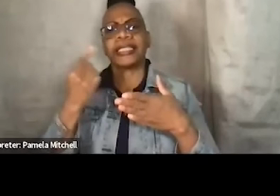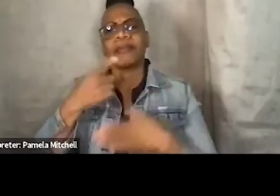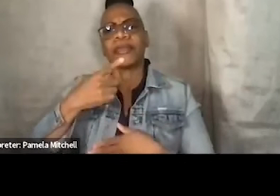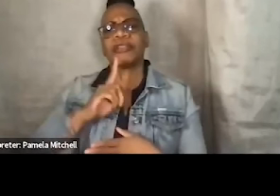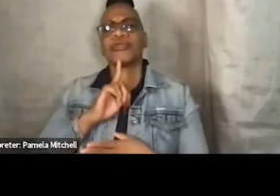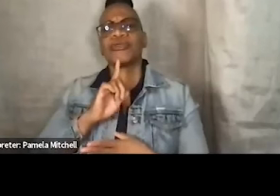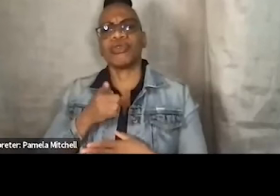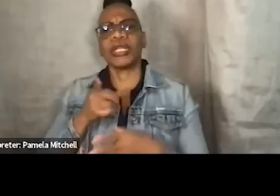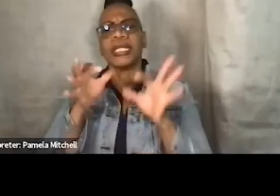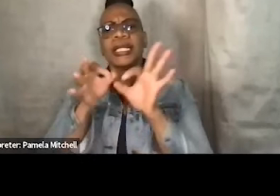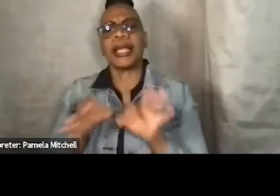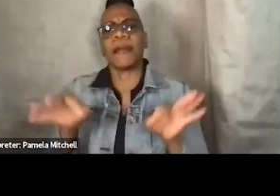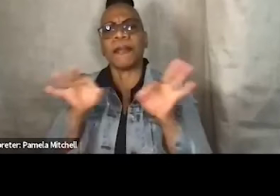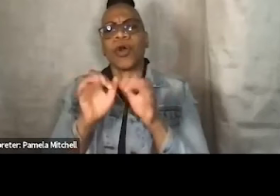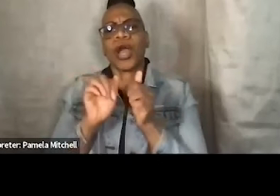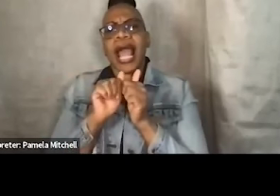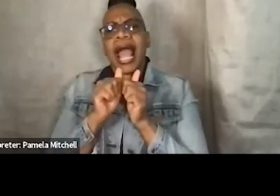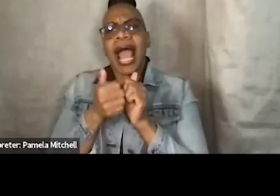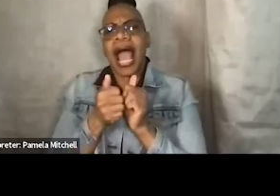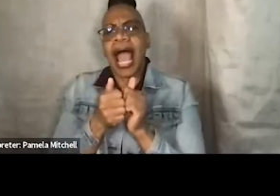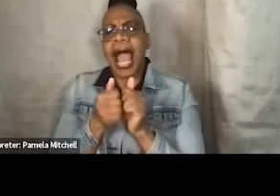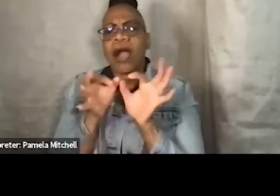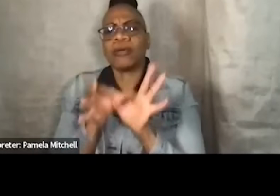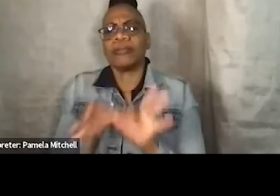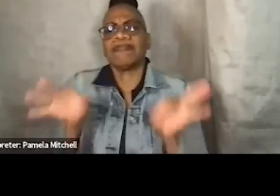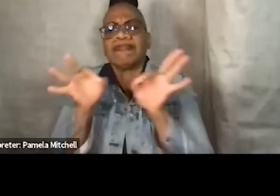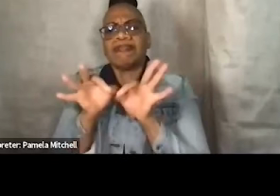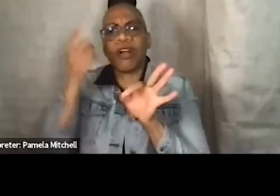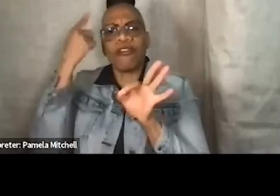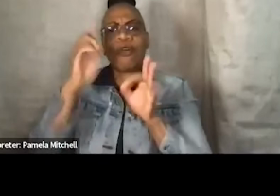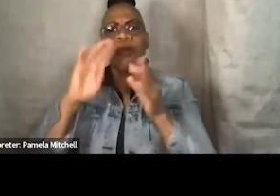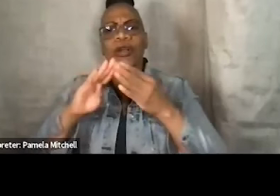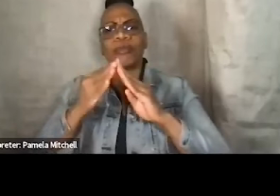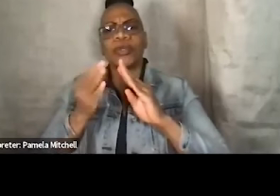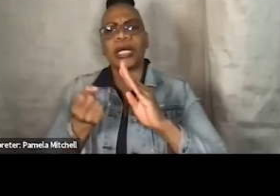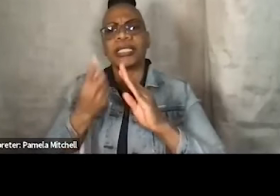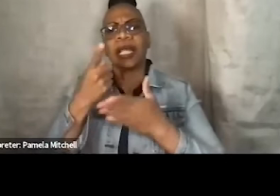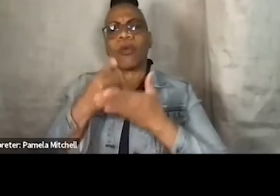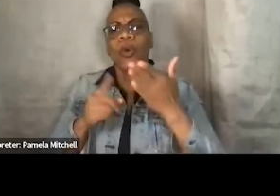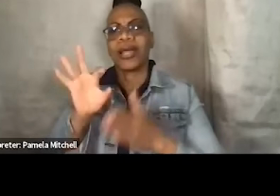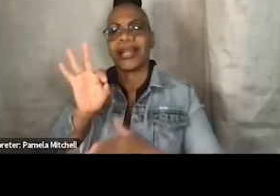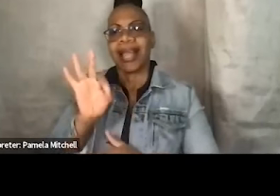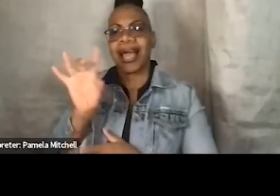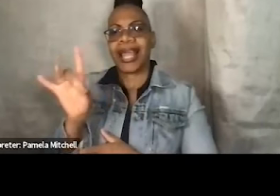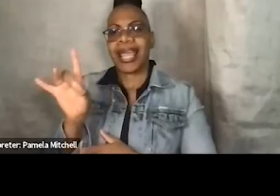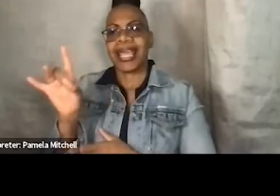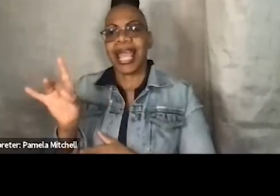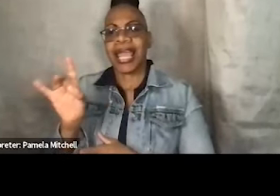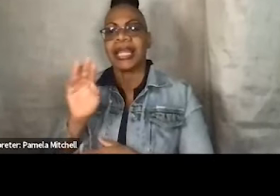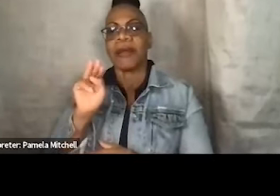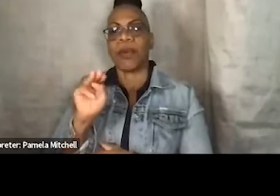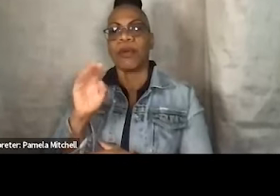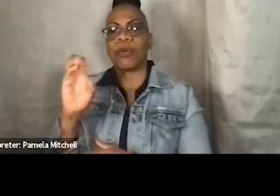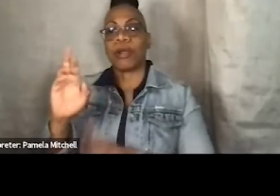is just how critical it is for the community to understand what 988 is and mobile crisis response.